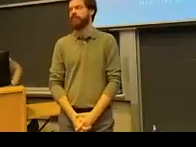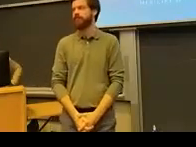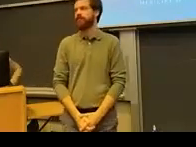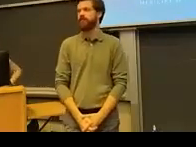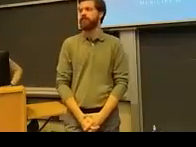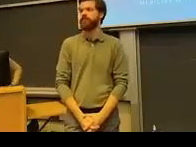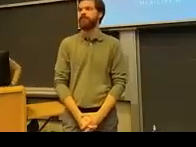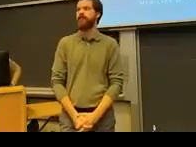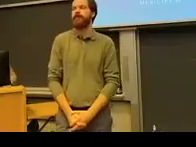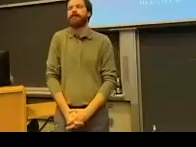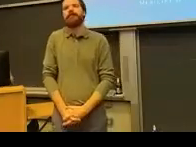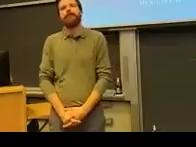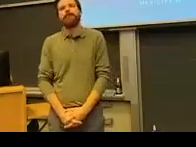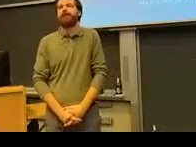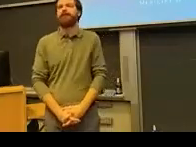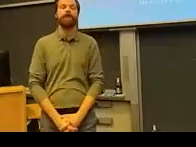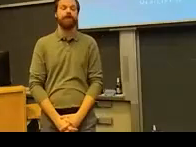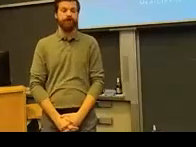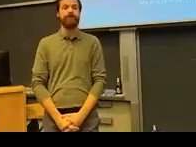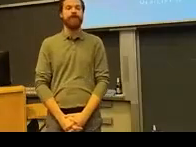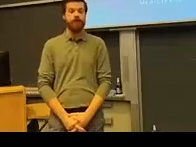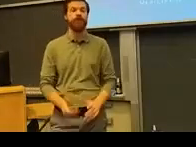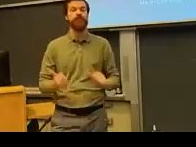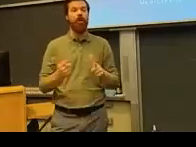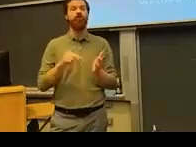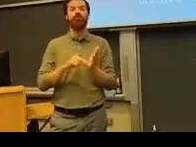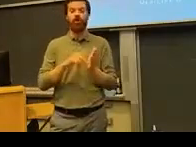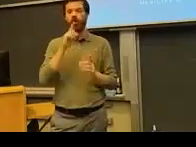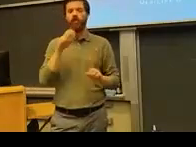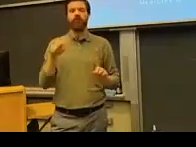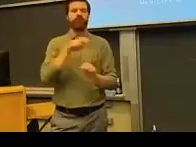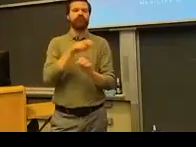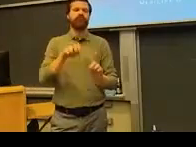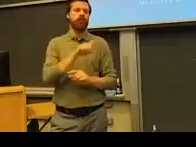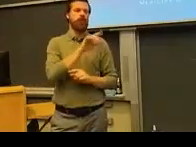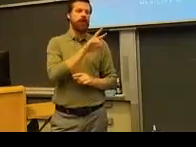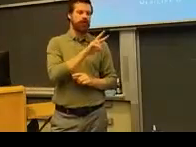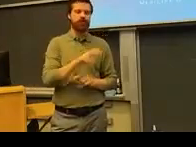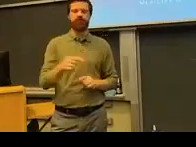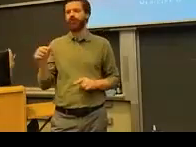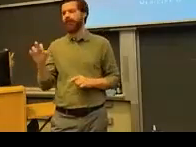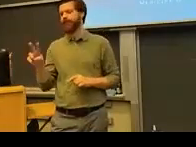um so like I mentioned all of us nurses we will float between 192 and g92 um on 192 I